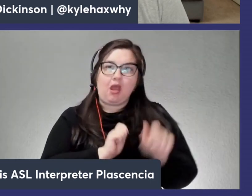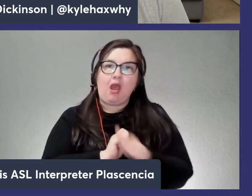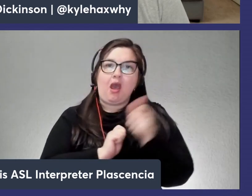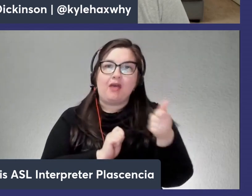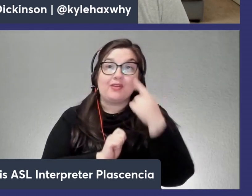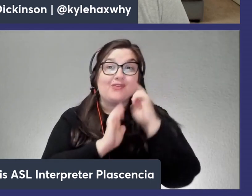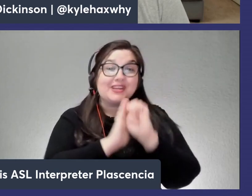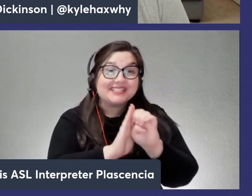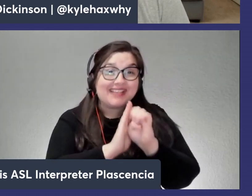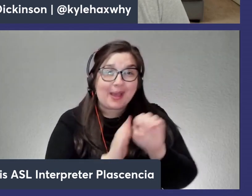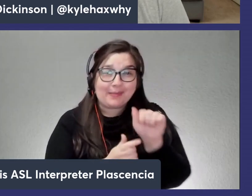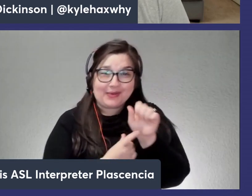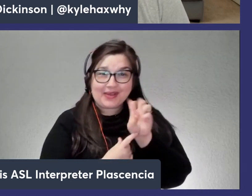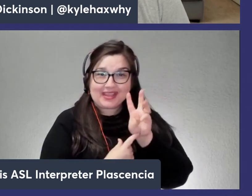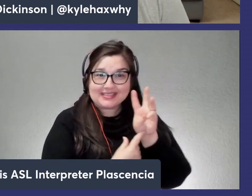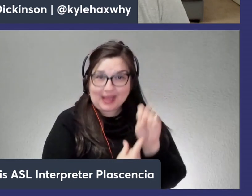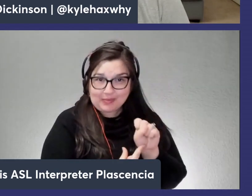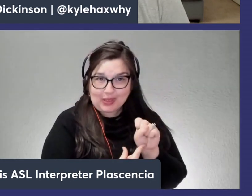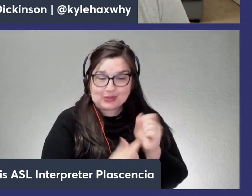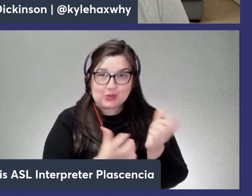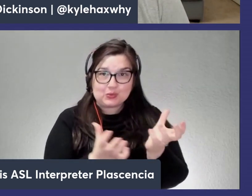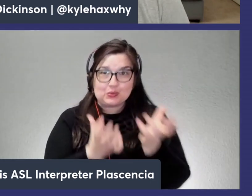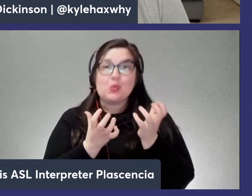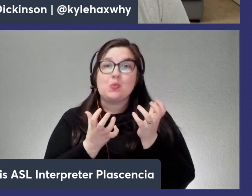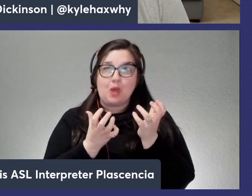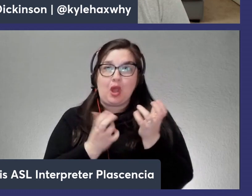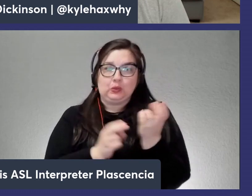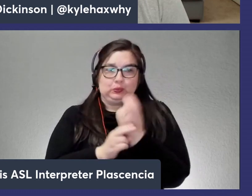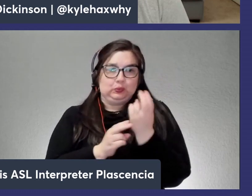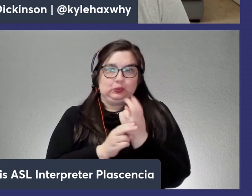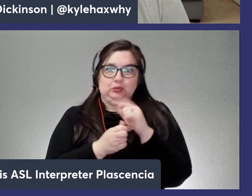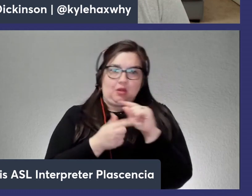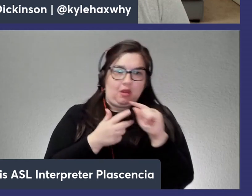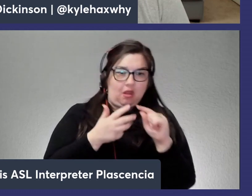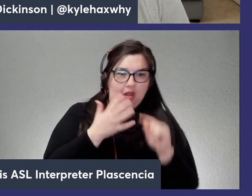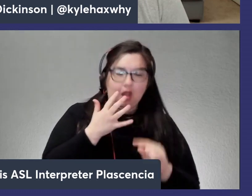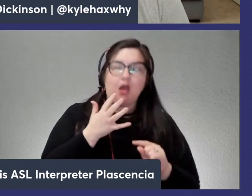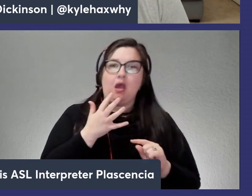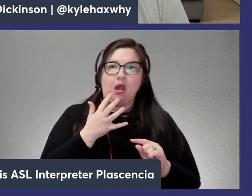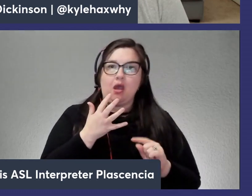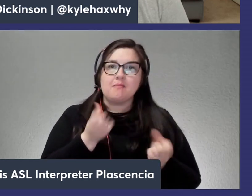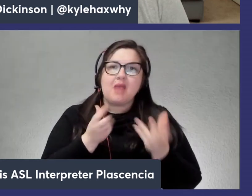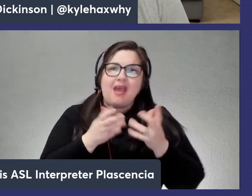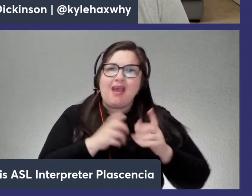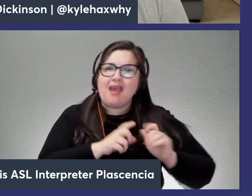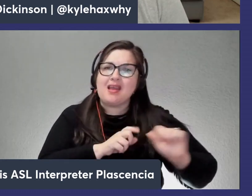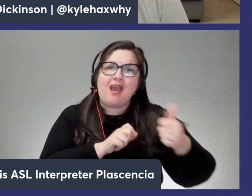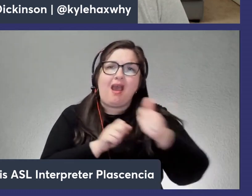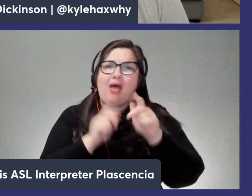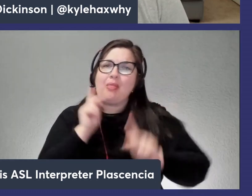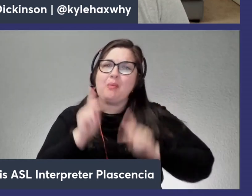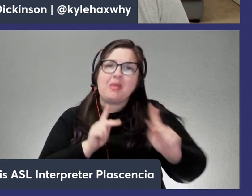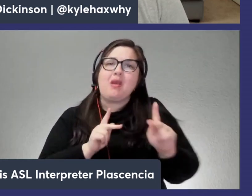You wanna have AWS Views used by many other people who speak in different other languages,